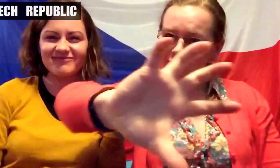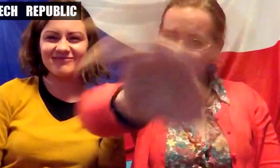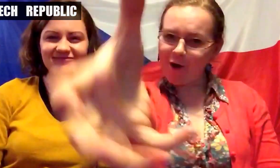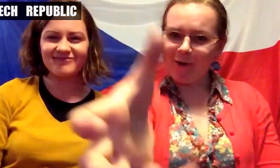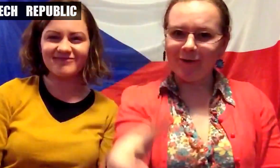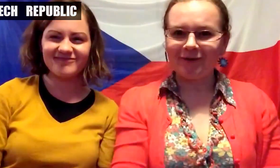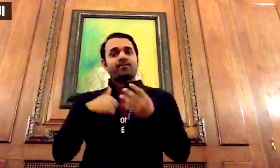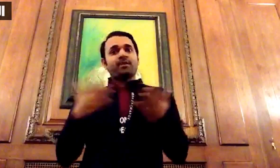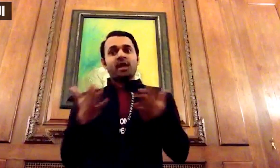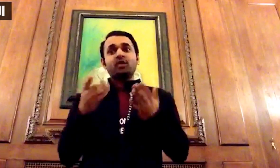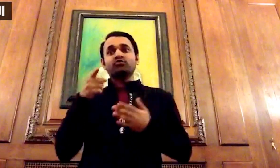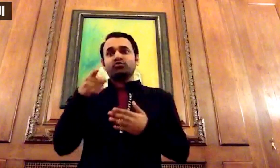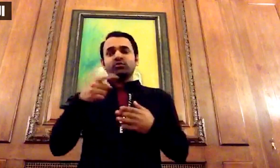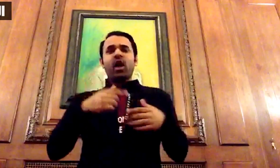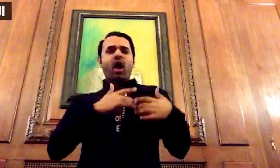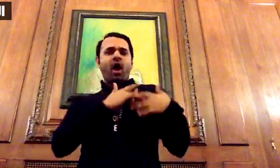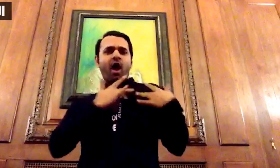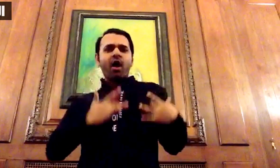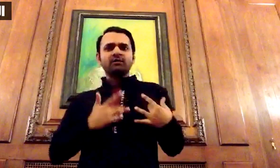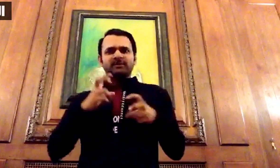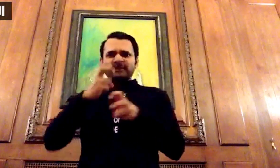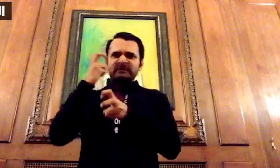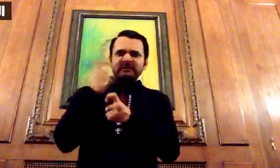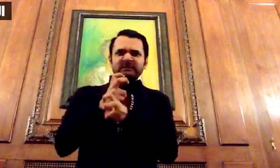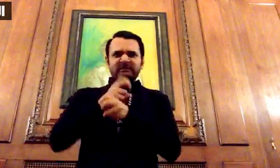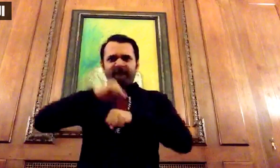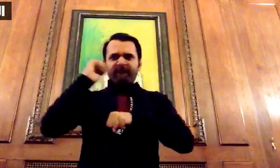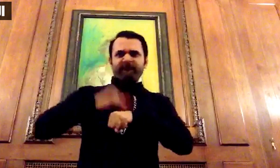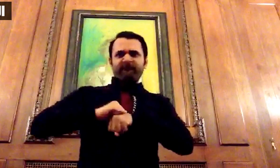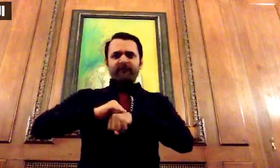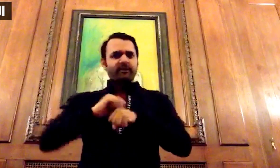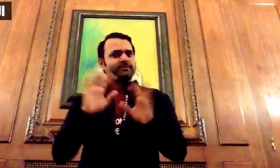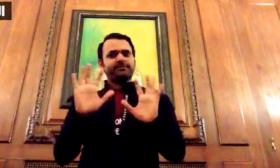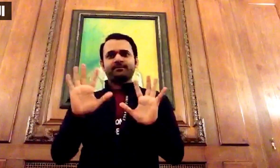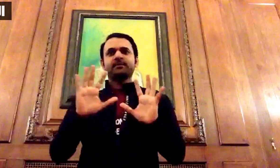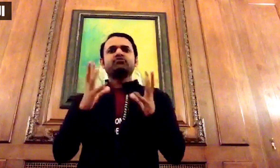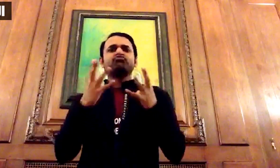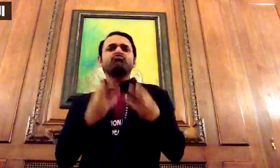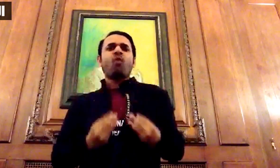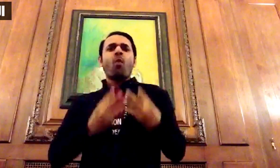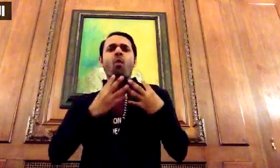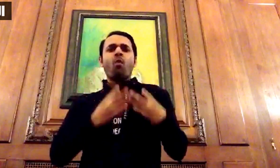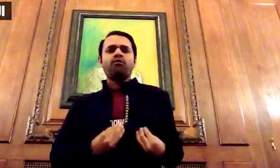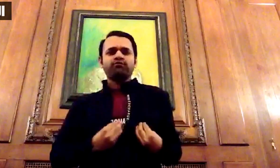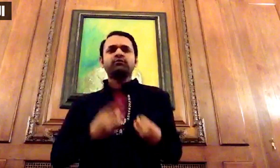I encourage you all to have a soft and open heart.